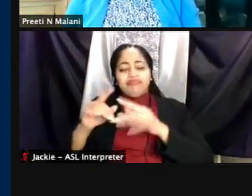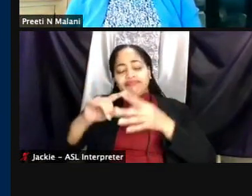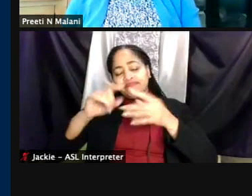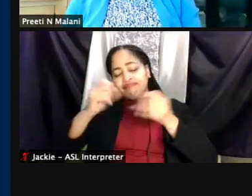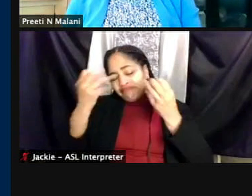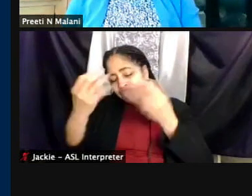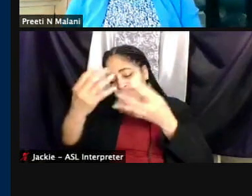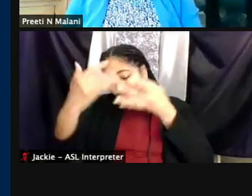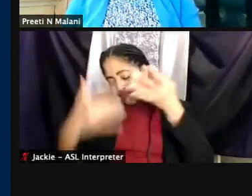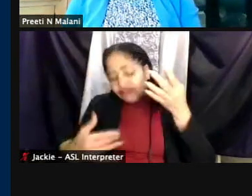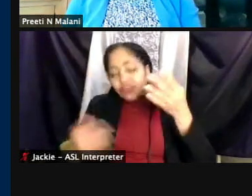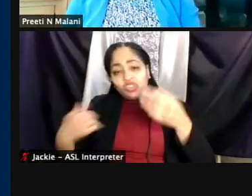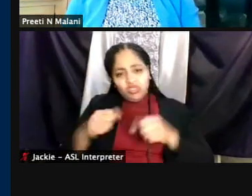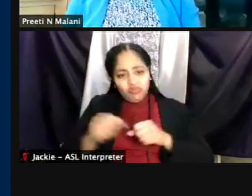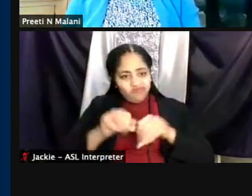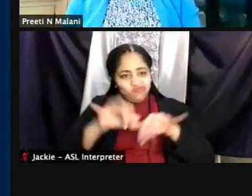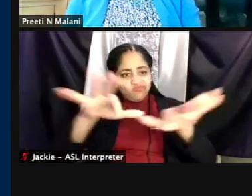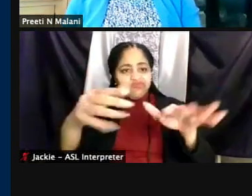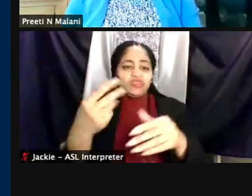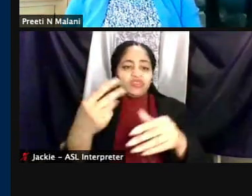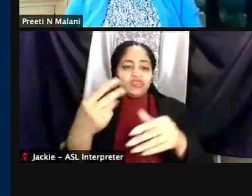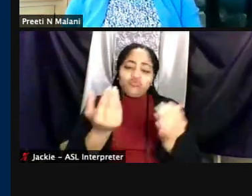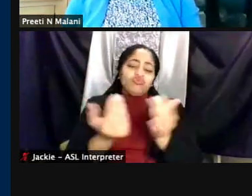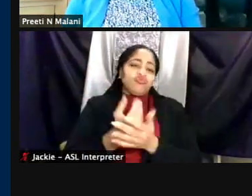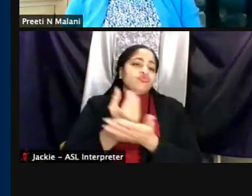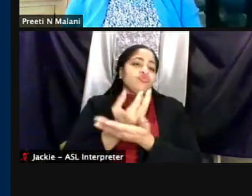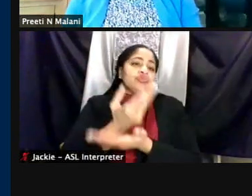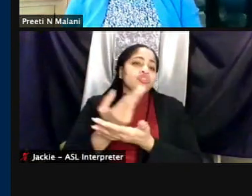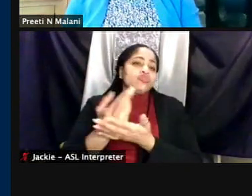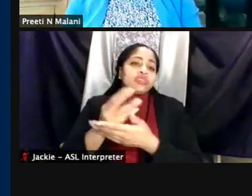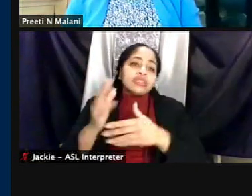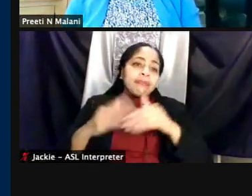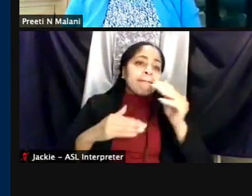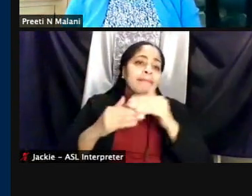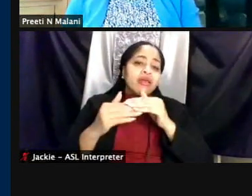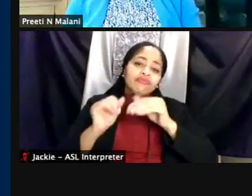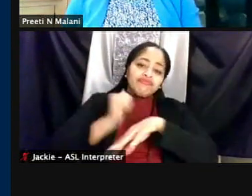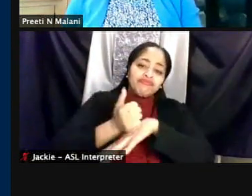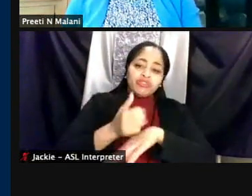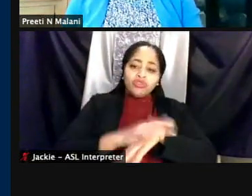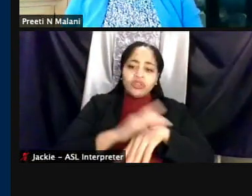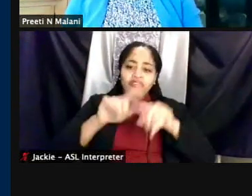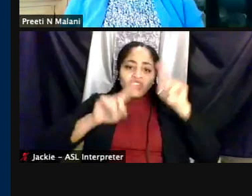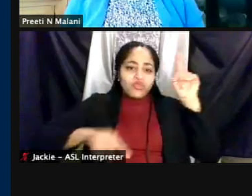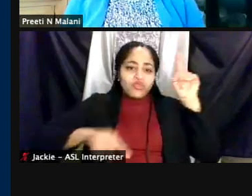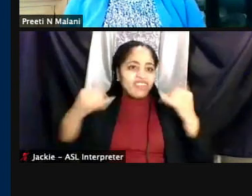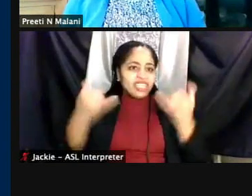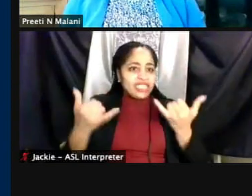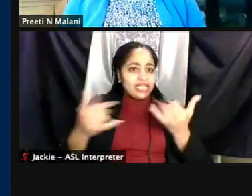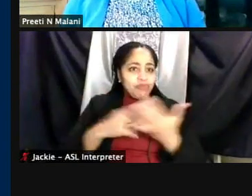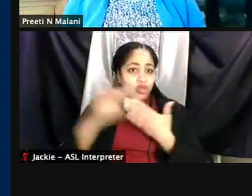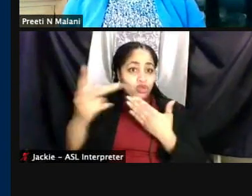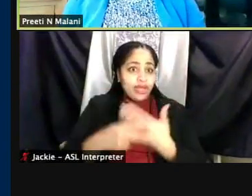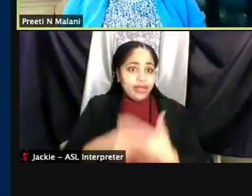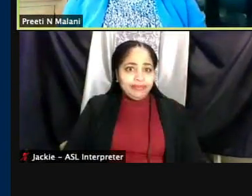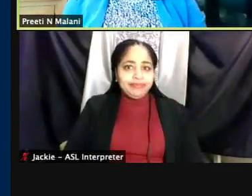We're rolling out these two new resources that build on a variety of existing programs. Yeah, thank you for that.